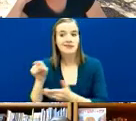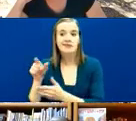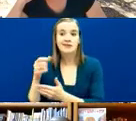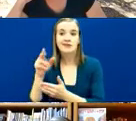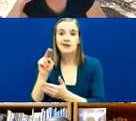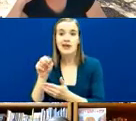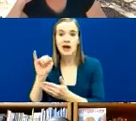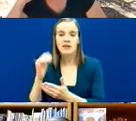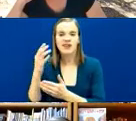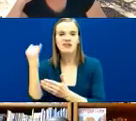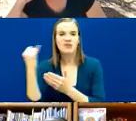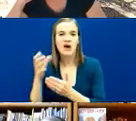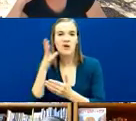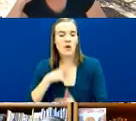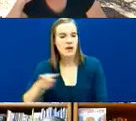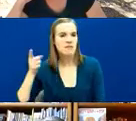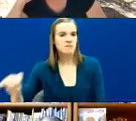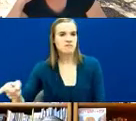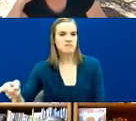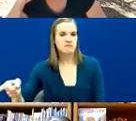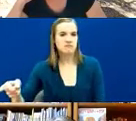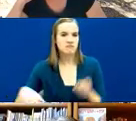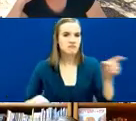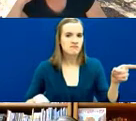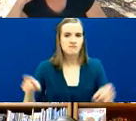is an example- sometimes it's a child, and sometimes it's an adult, but I